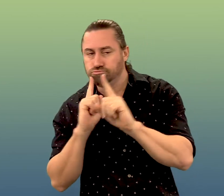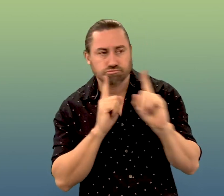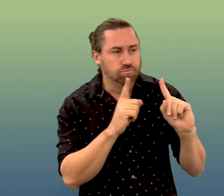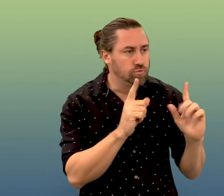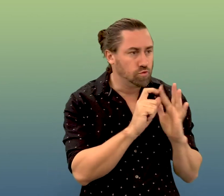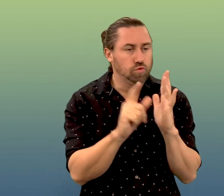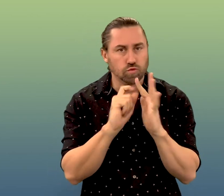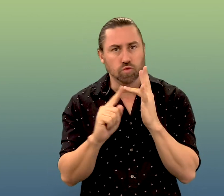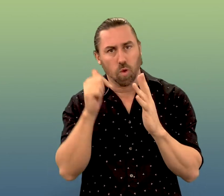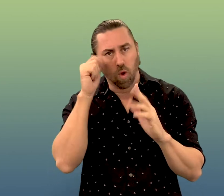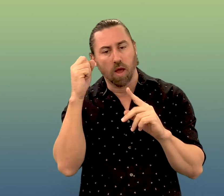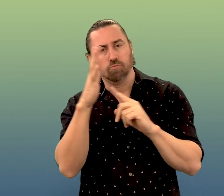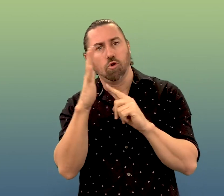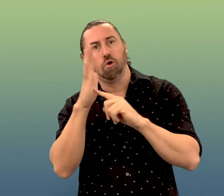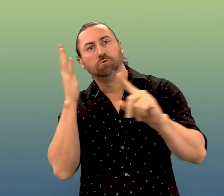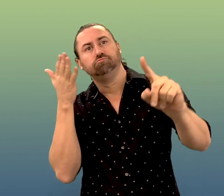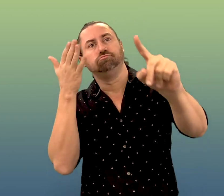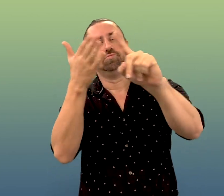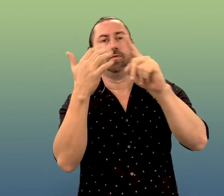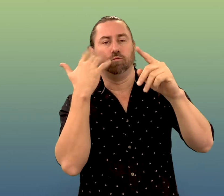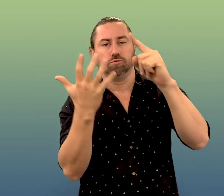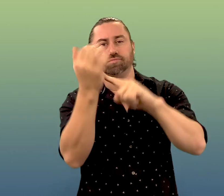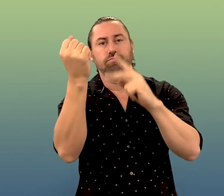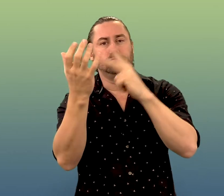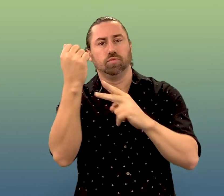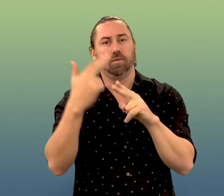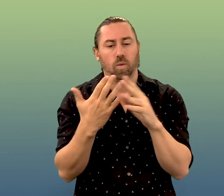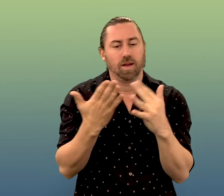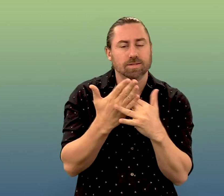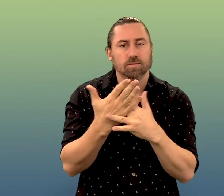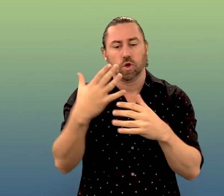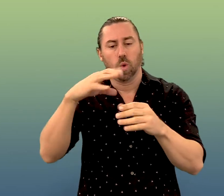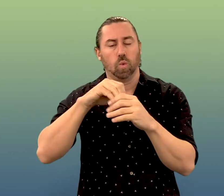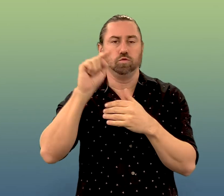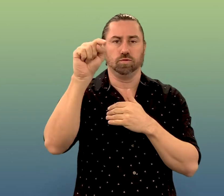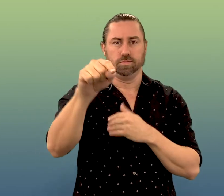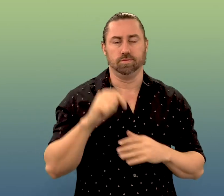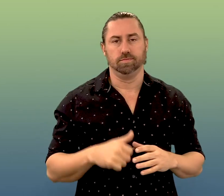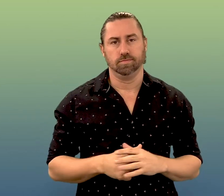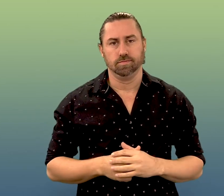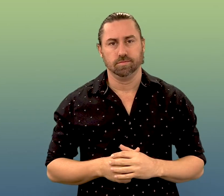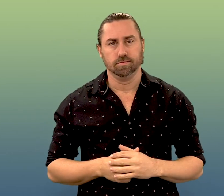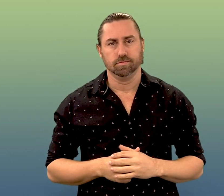and will communicate the priorities and long-term goals with regards to accessibility and inclusion.